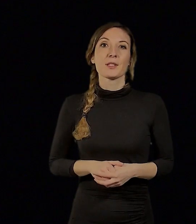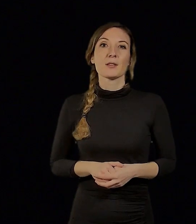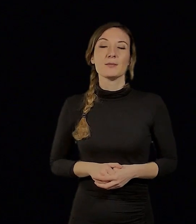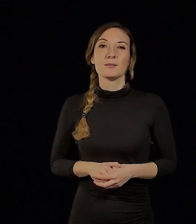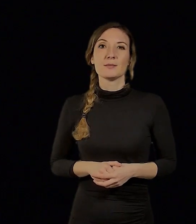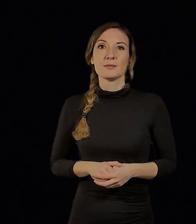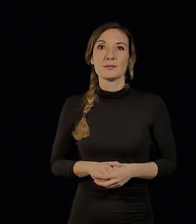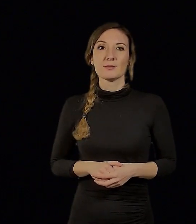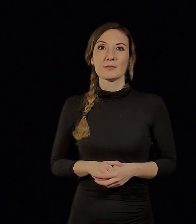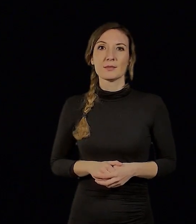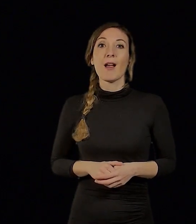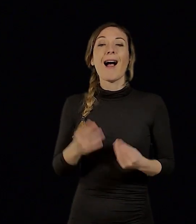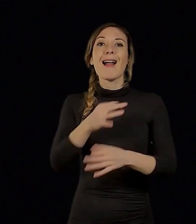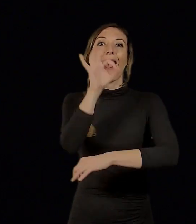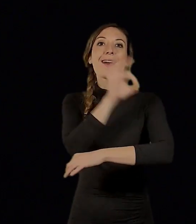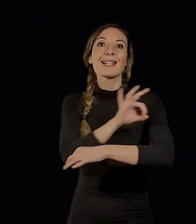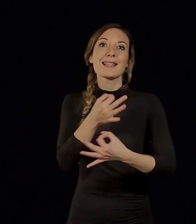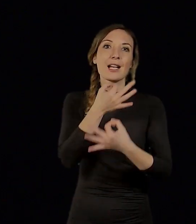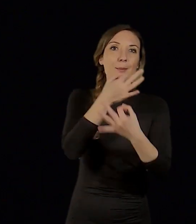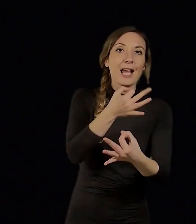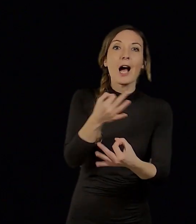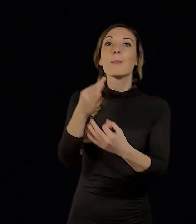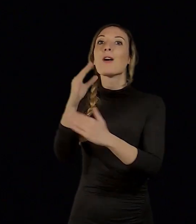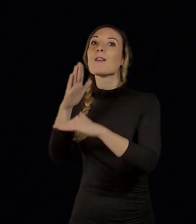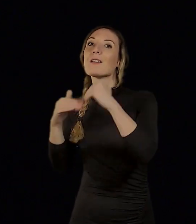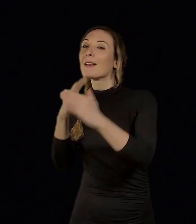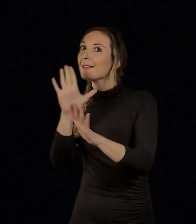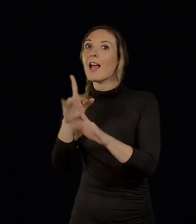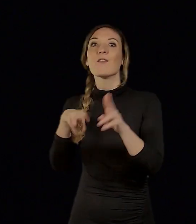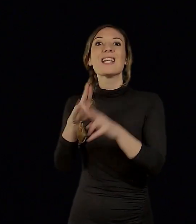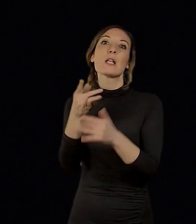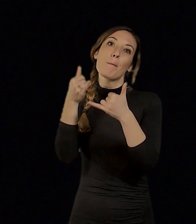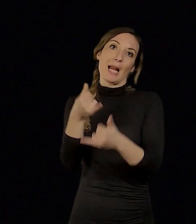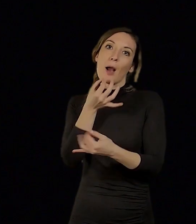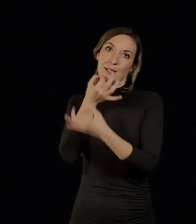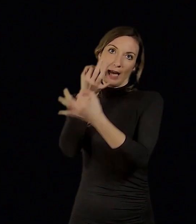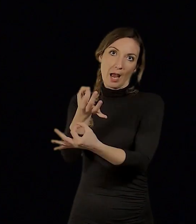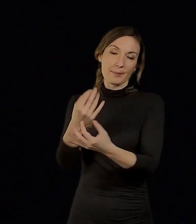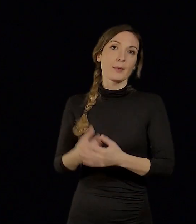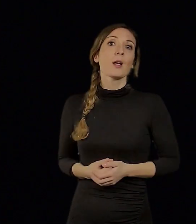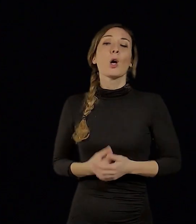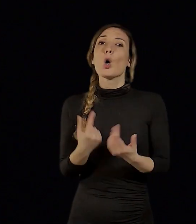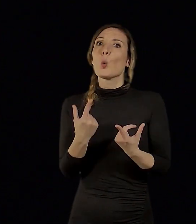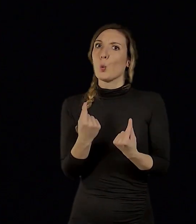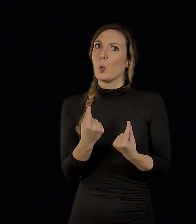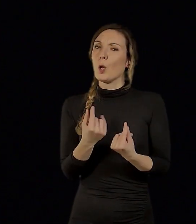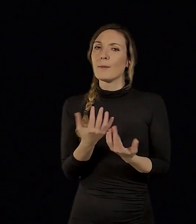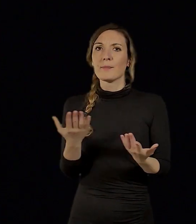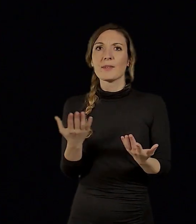which consists not only of the road that is to be connected to the City Ring Road behind Šabatka.